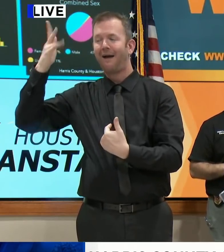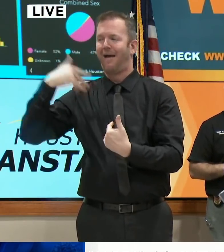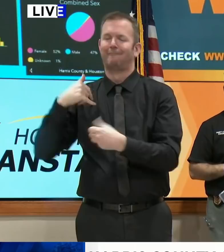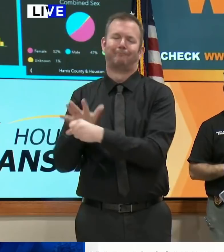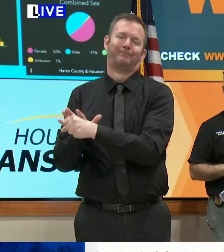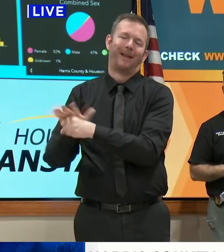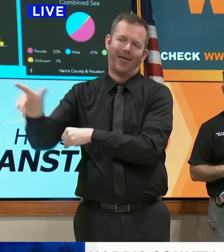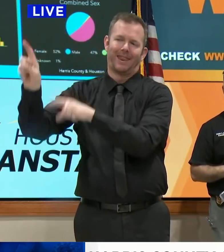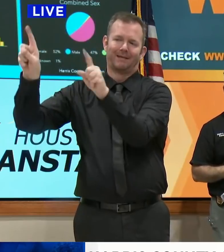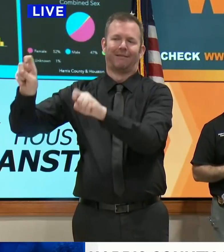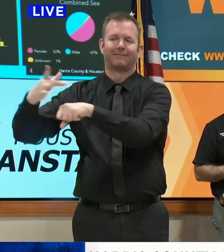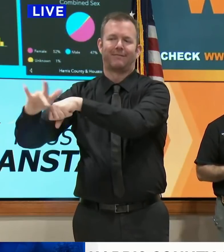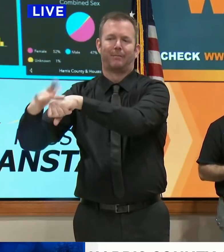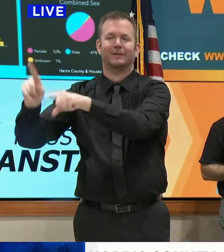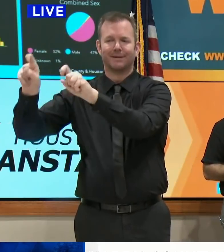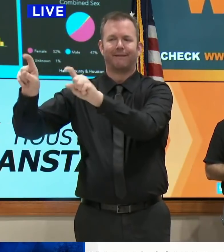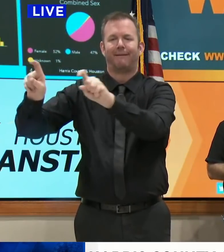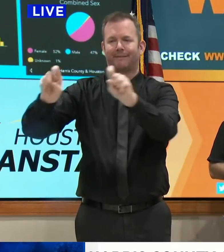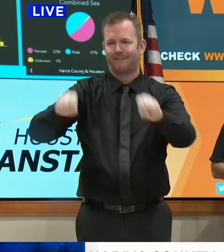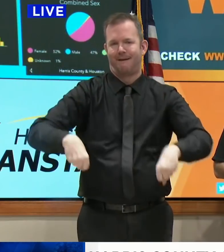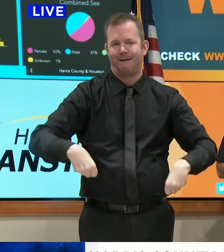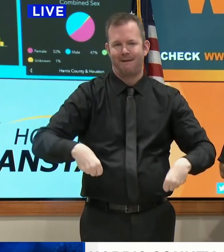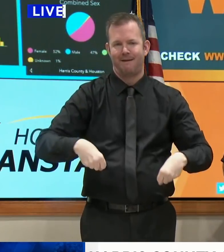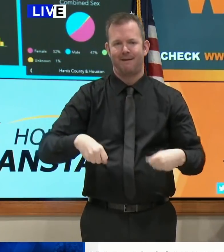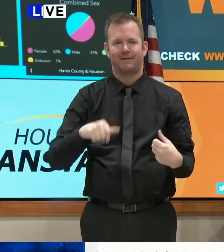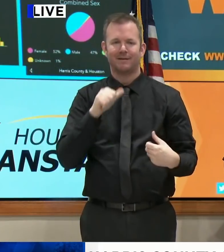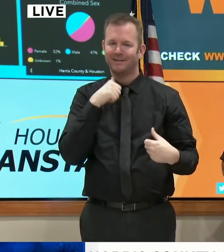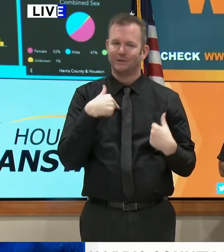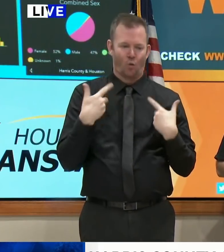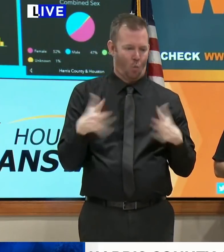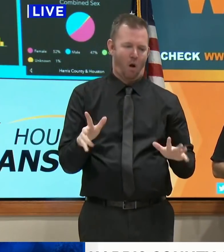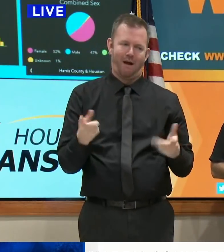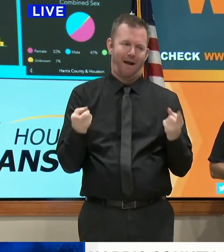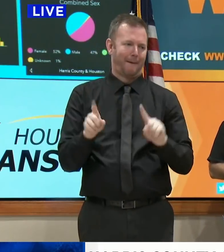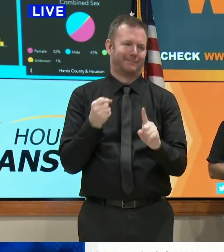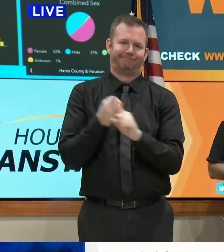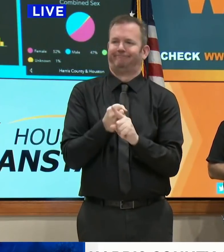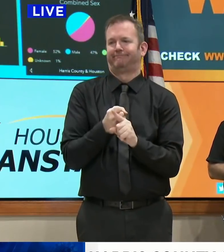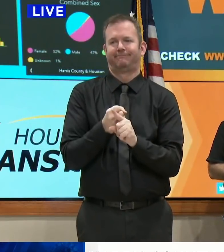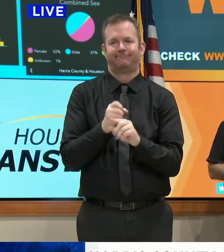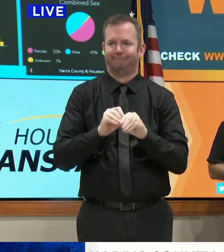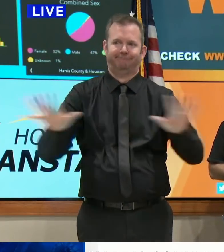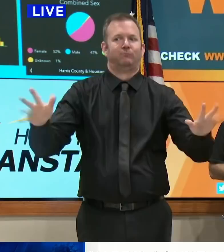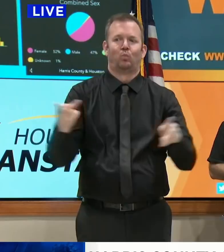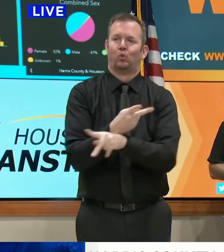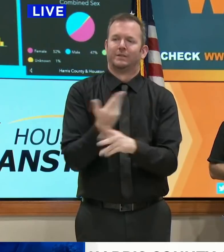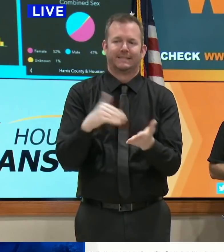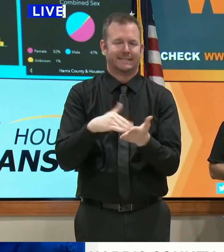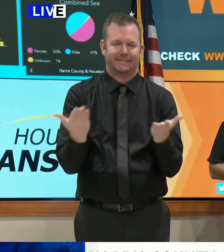shut down. We would have been able to do it with South able to do it with South Korea did and simply identify Korea did and simply identify people who are sick and isolate people who are sick and isolate those people and those people and I don’t want that to happen